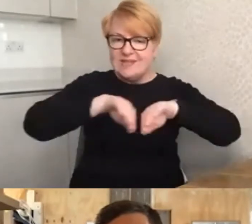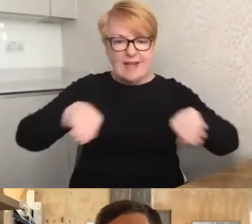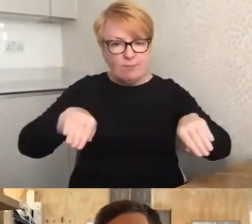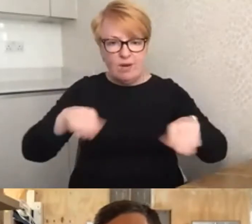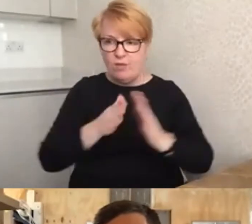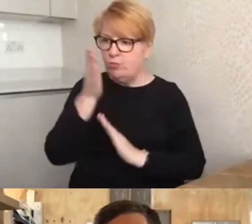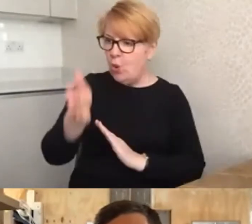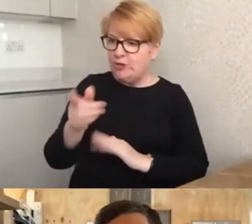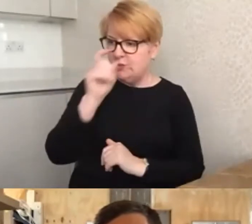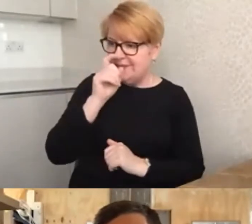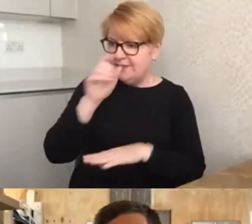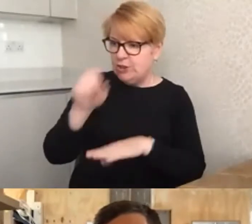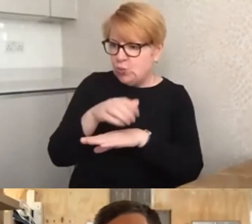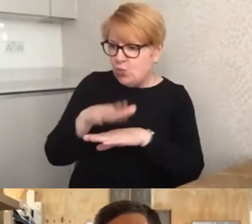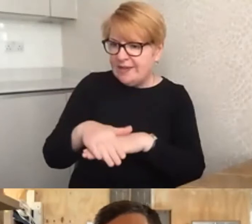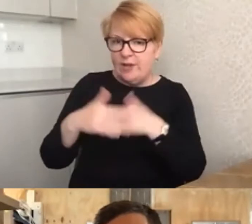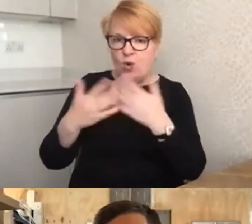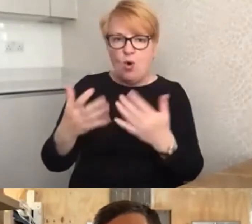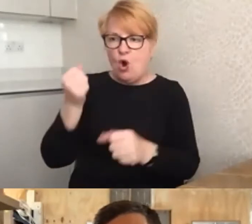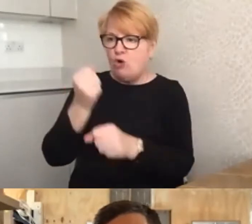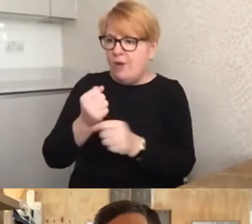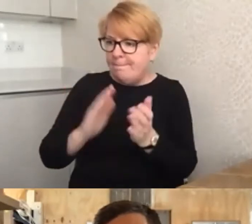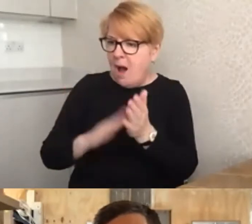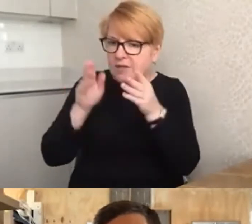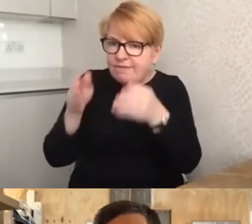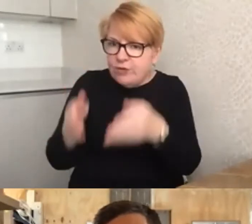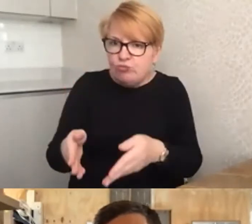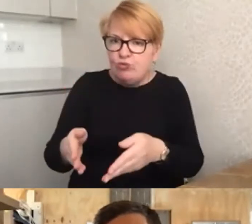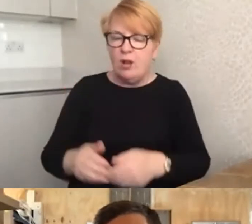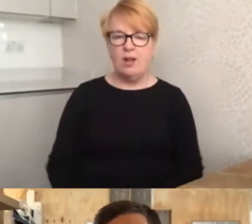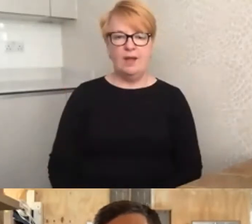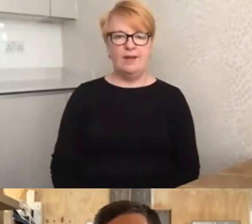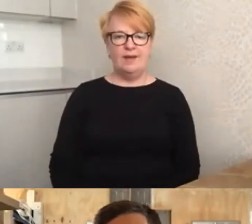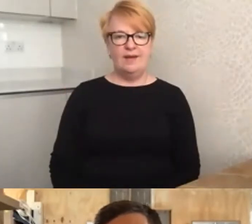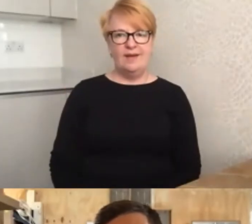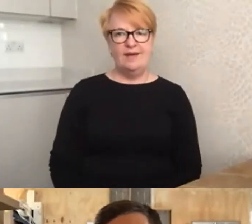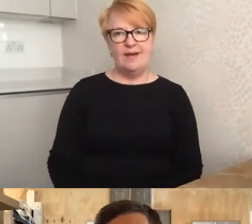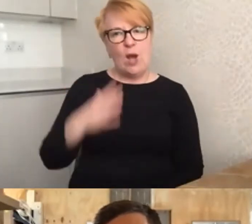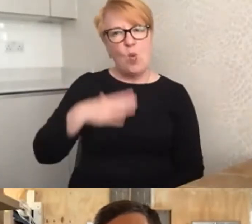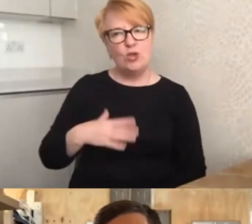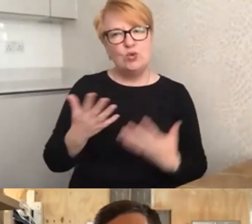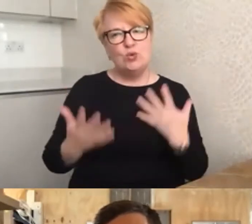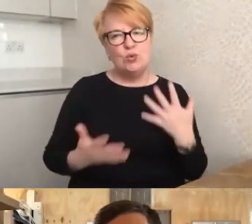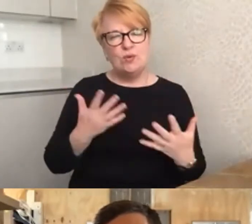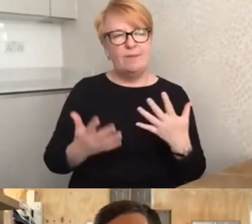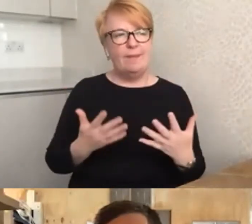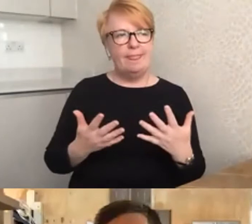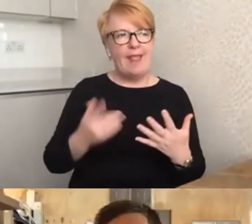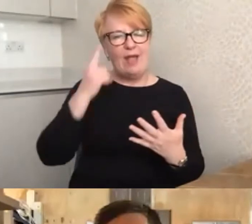I think this probably links Nephertiti to what we've just, my previous question, but I just wanted to, you know, I just thought that was an interesting idea, but maybe,